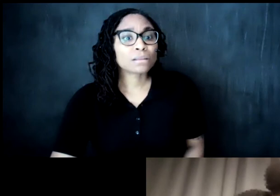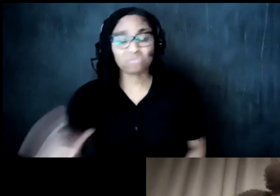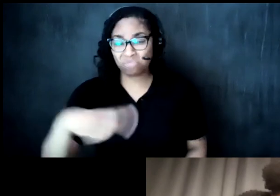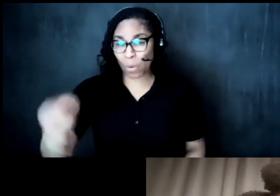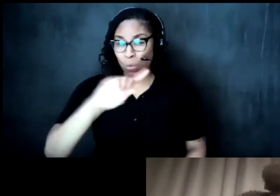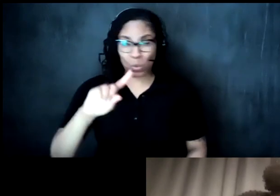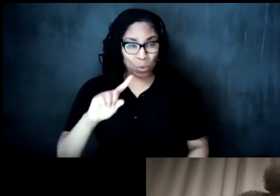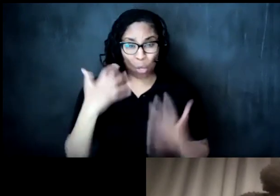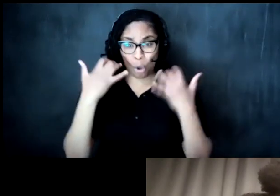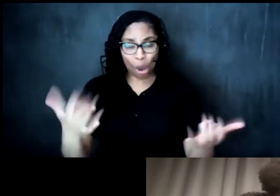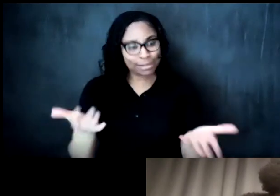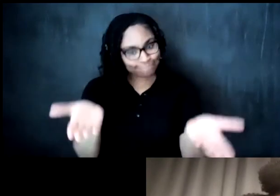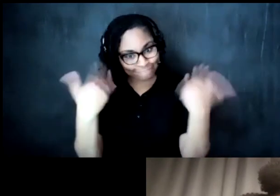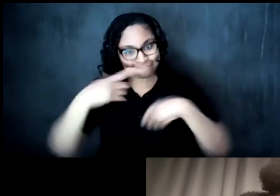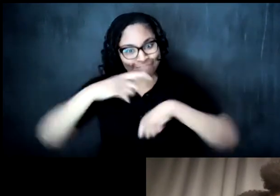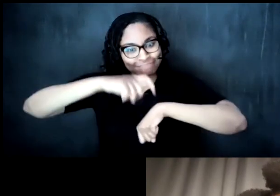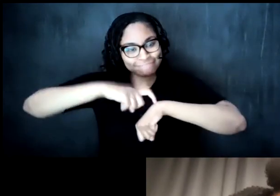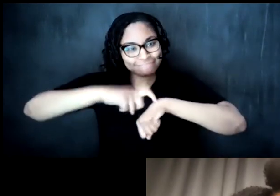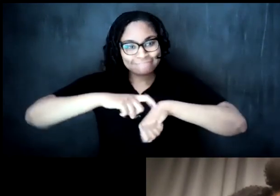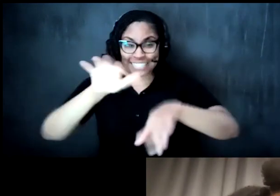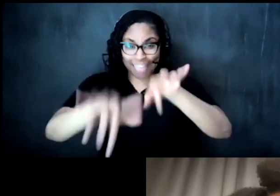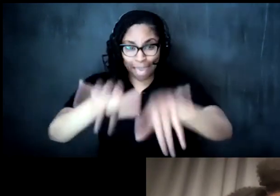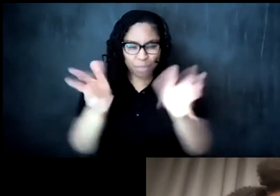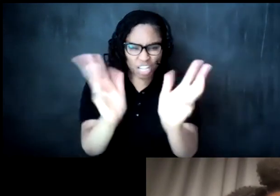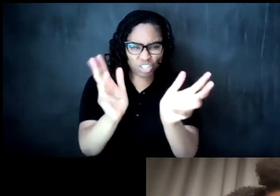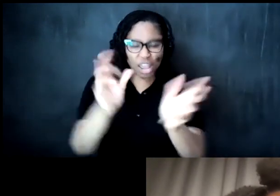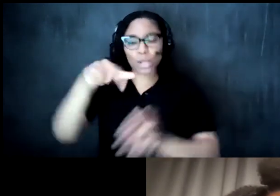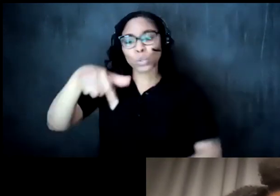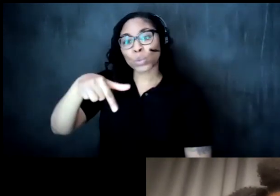this would be a great time to type them into the q a tab here down at the bottom